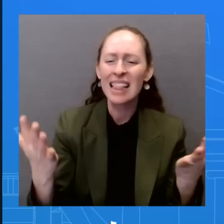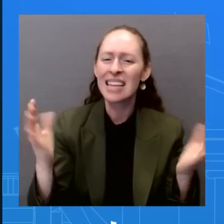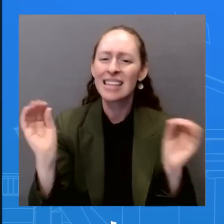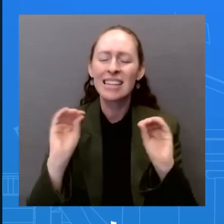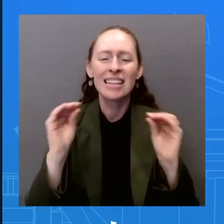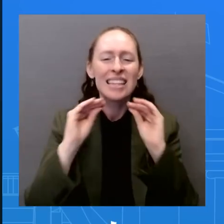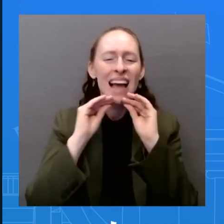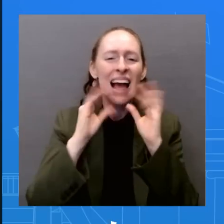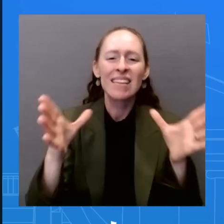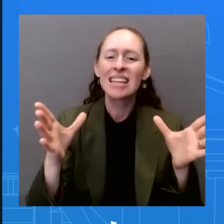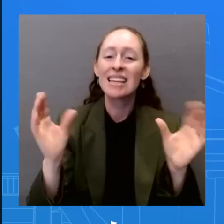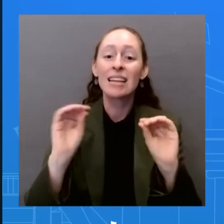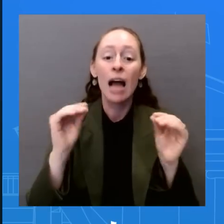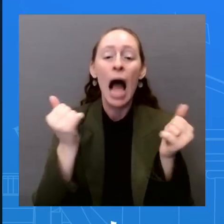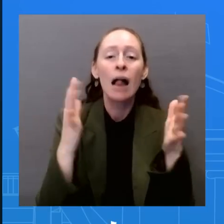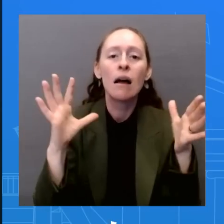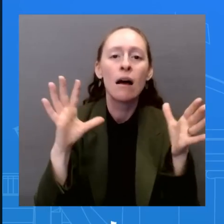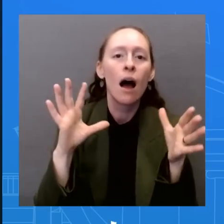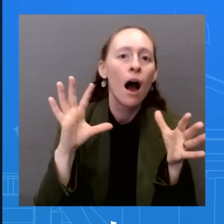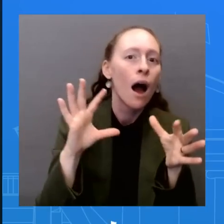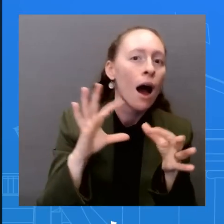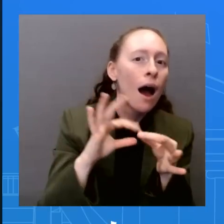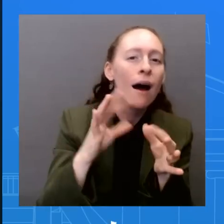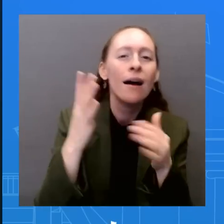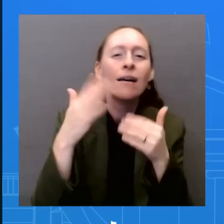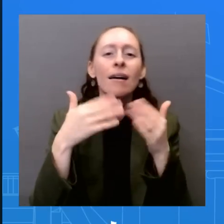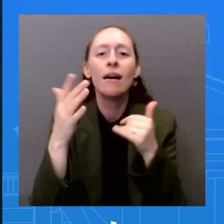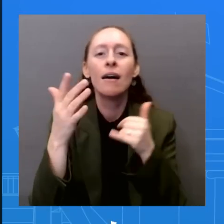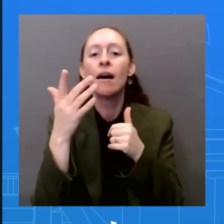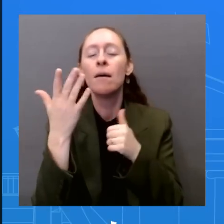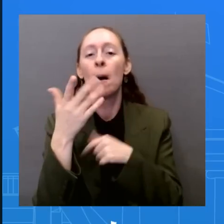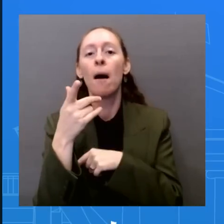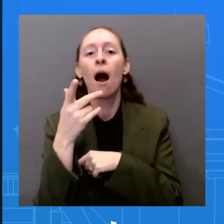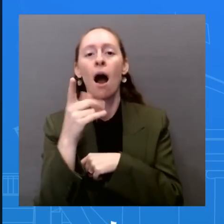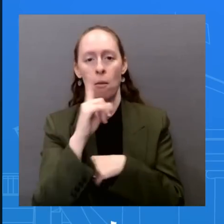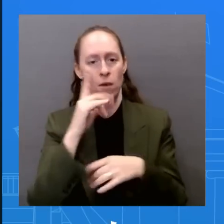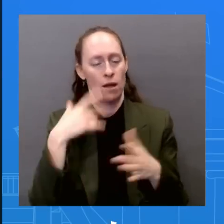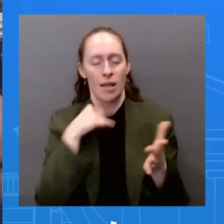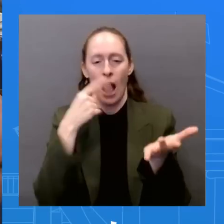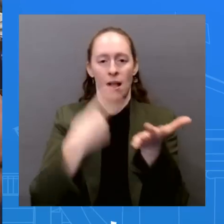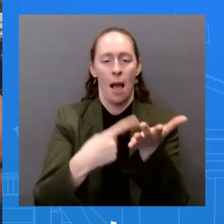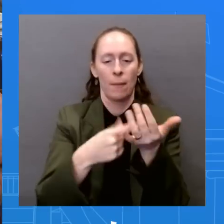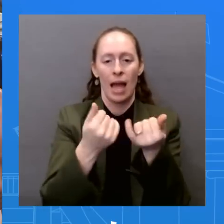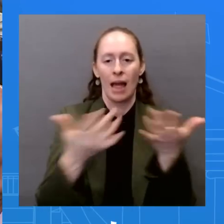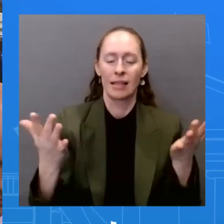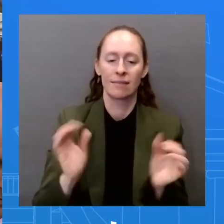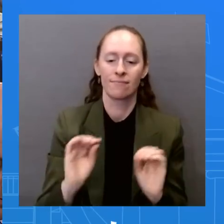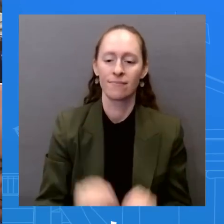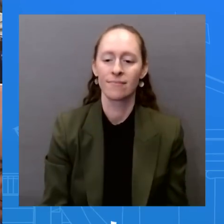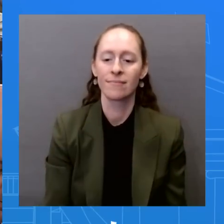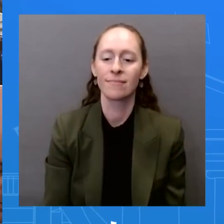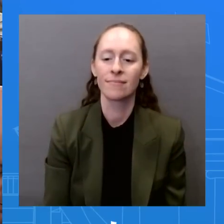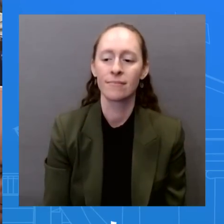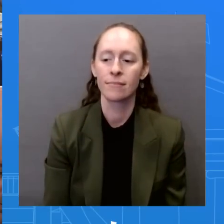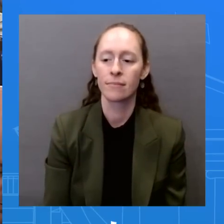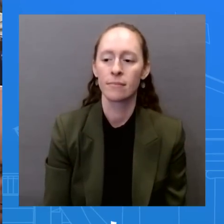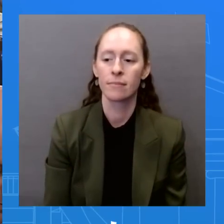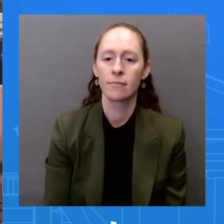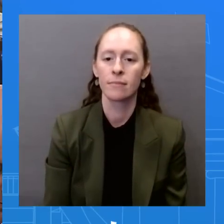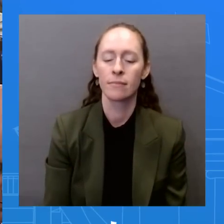is leading that investigation. We're just not going to comment from here. The Press: And then one more then. Last Friday, the Energy Secretary